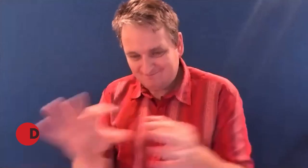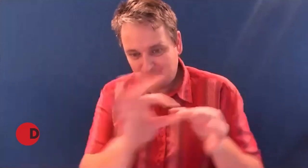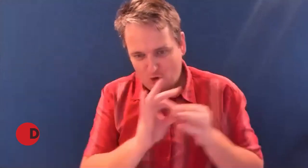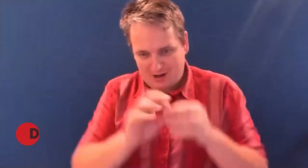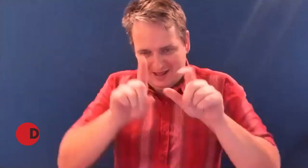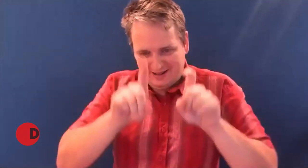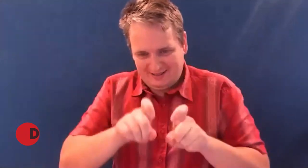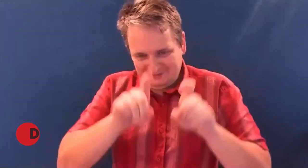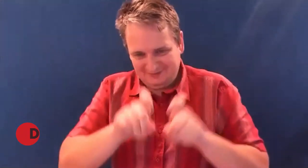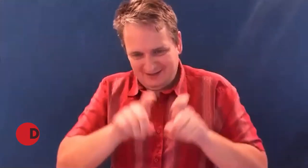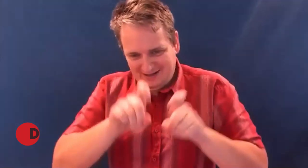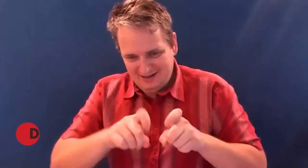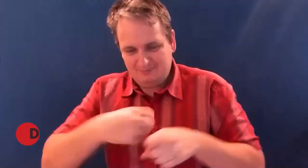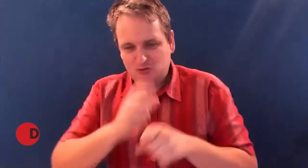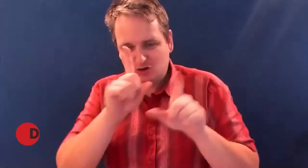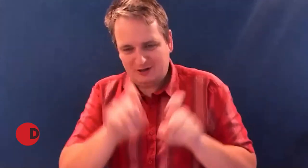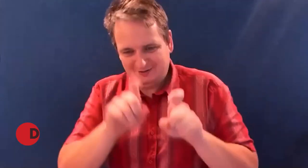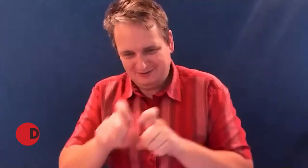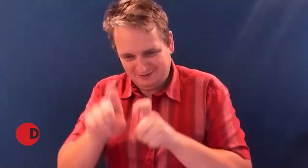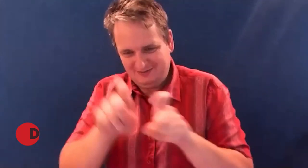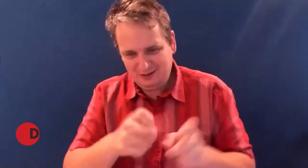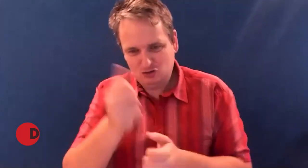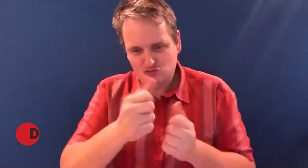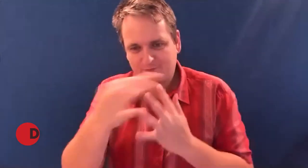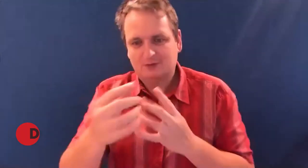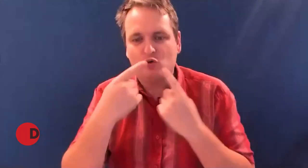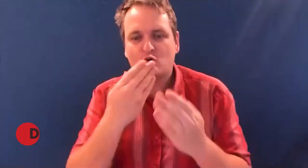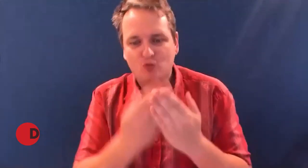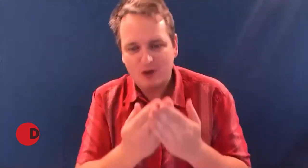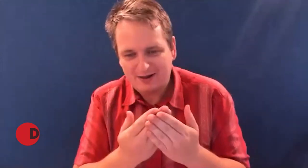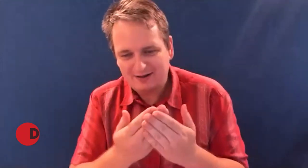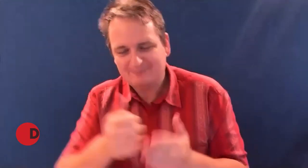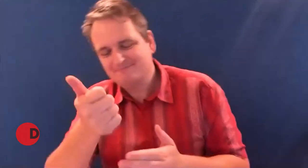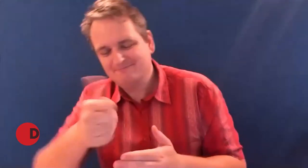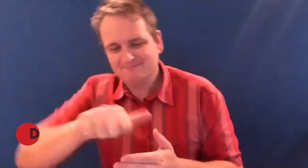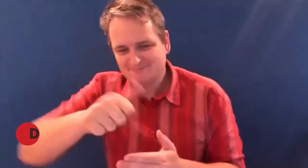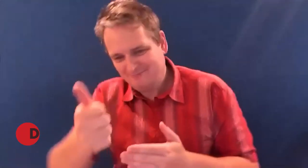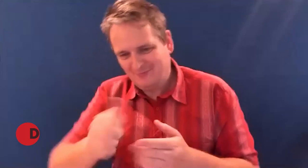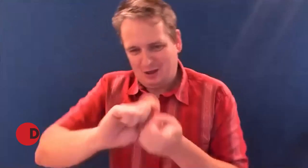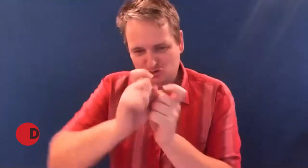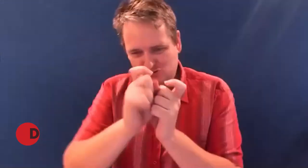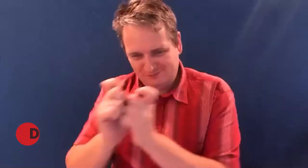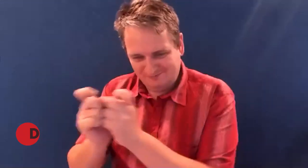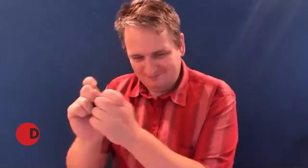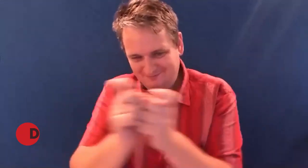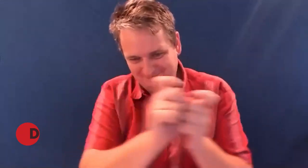coordinated testing to determine which features were feasible or needed revisions.